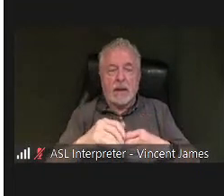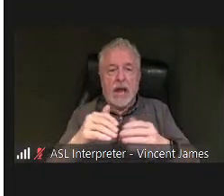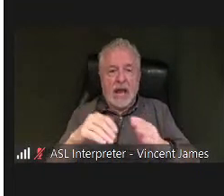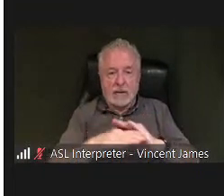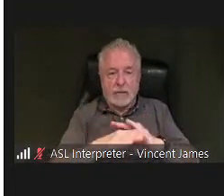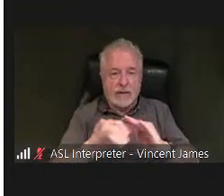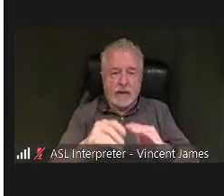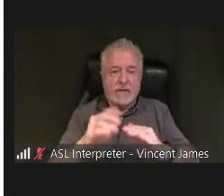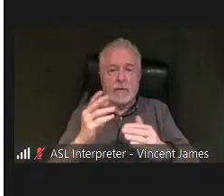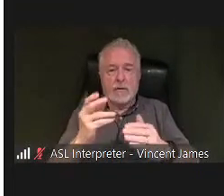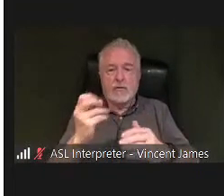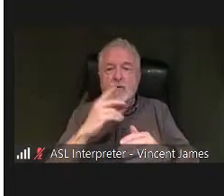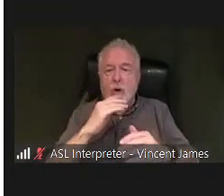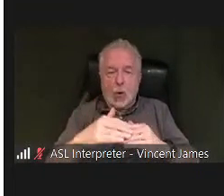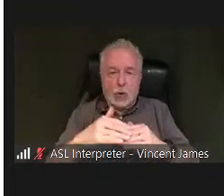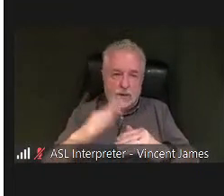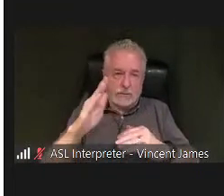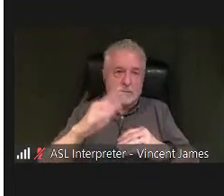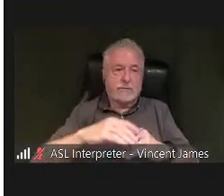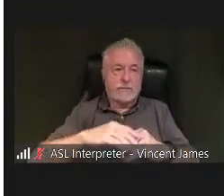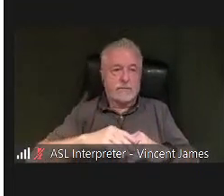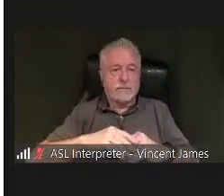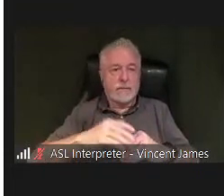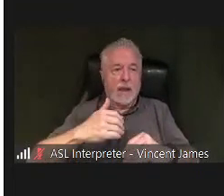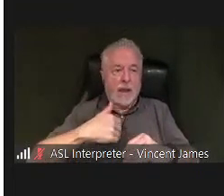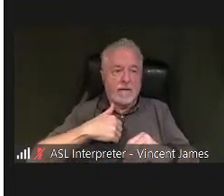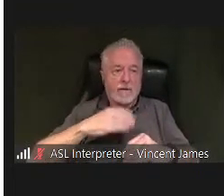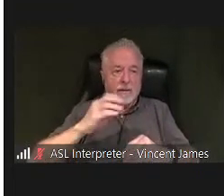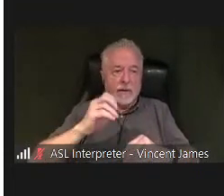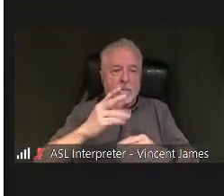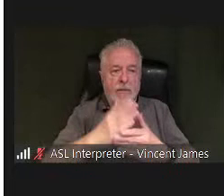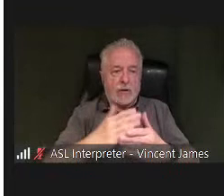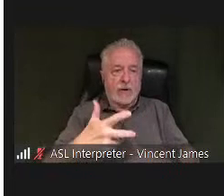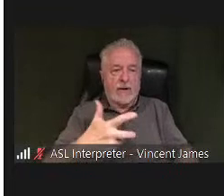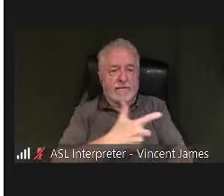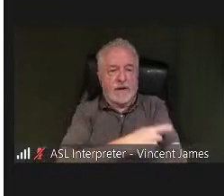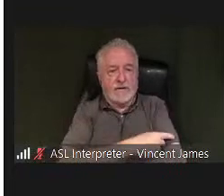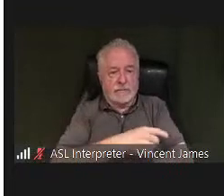That means 12 years old and up have been partially vaccinated,